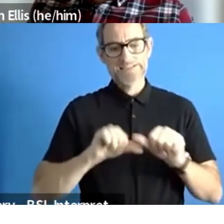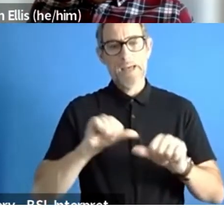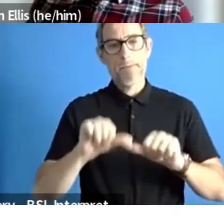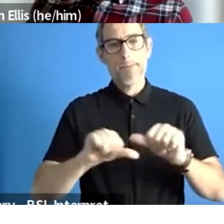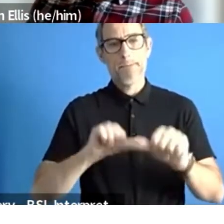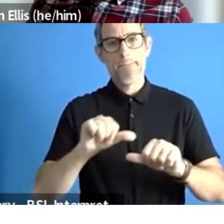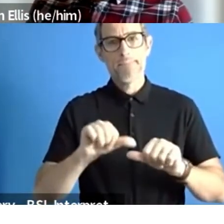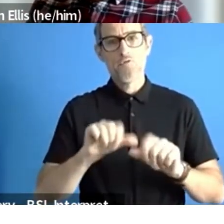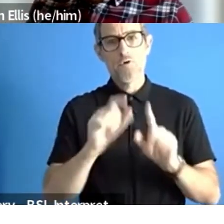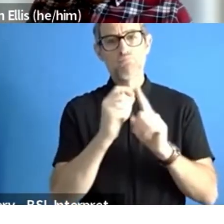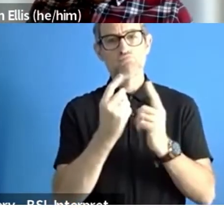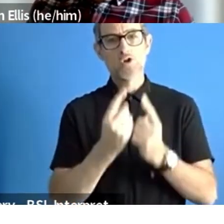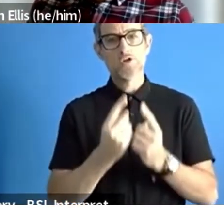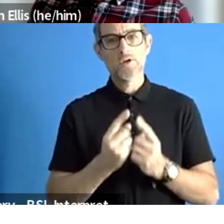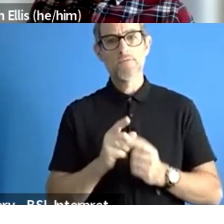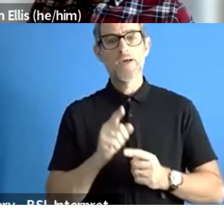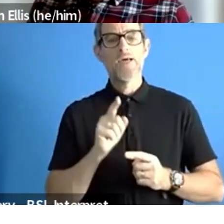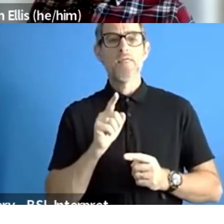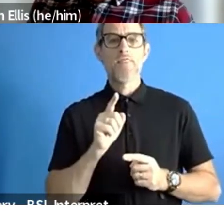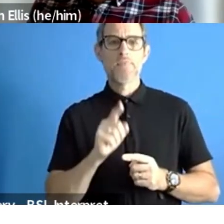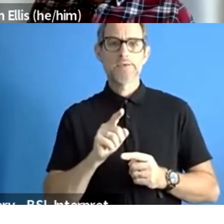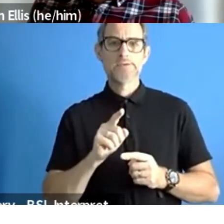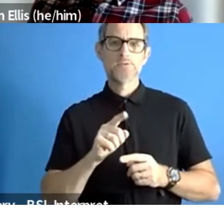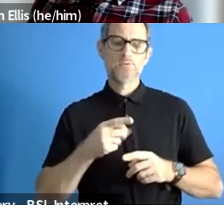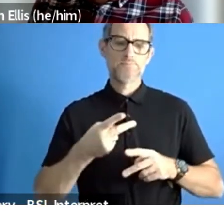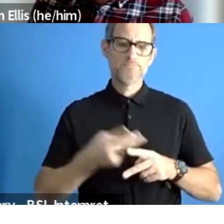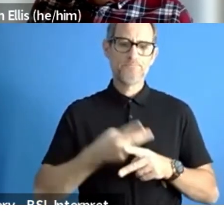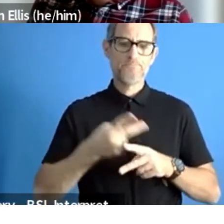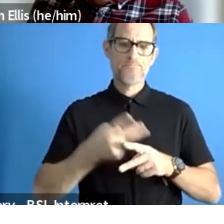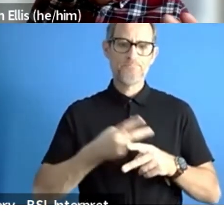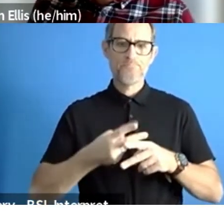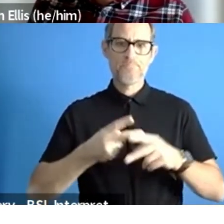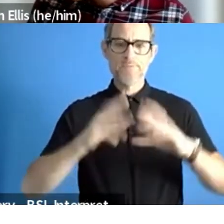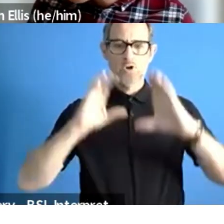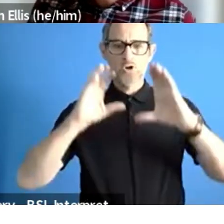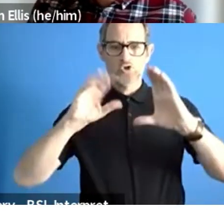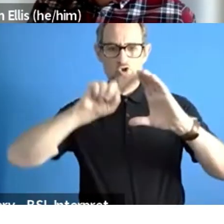consent is nicely stacked on top of each other. We want to go live and